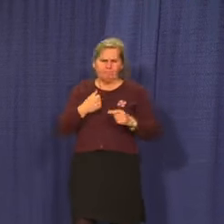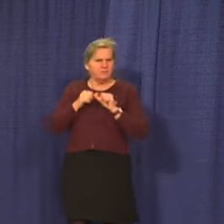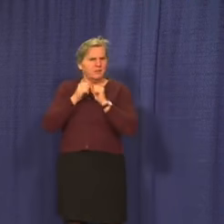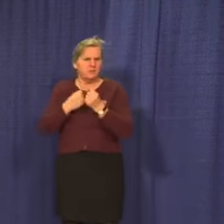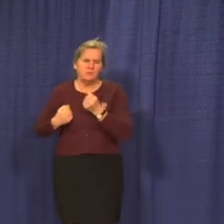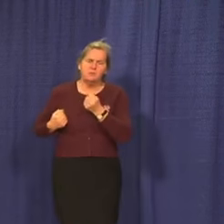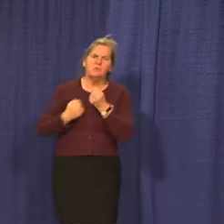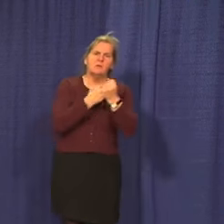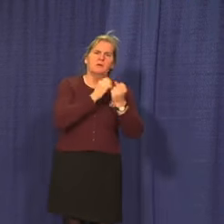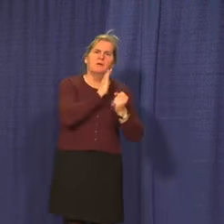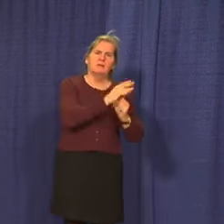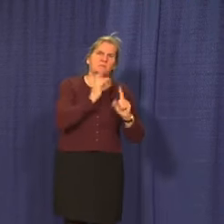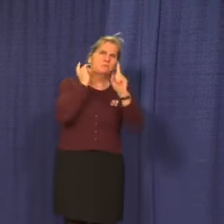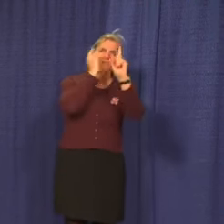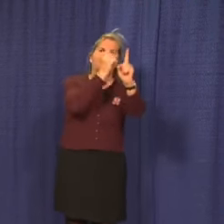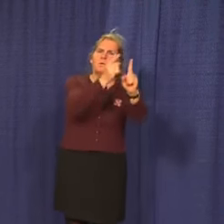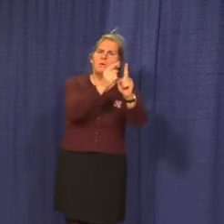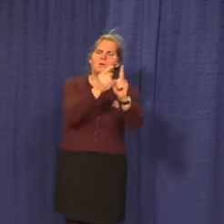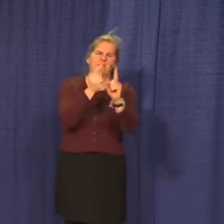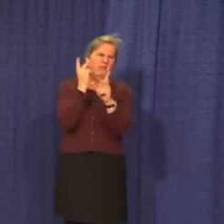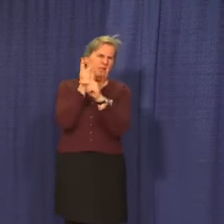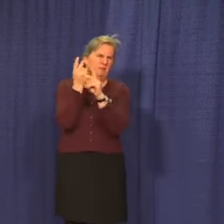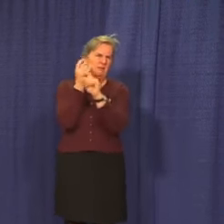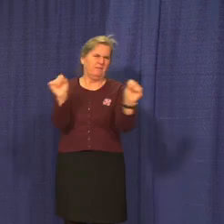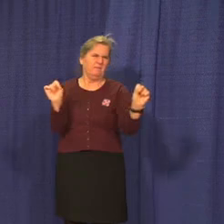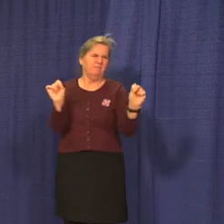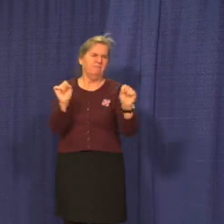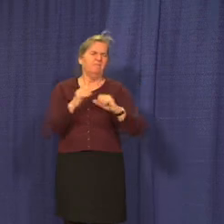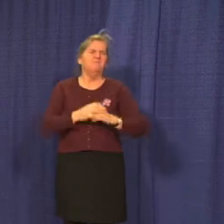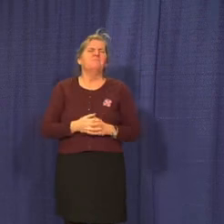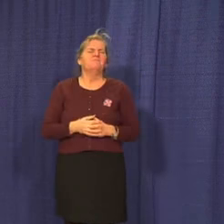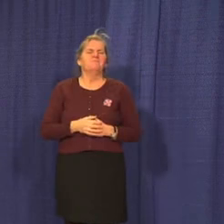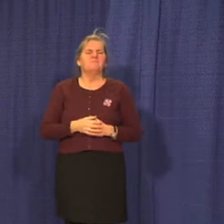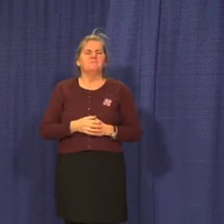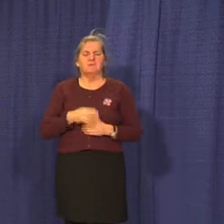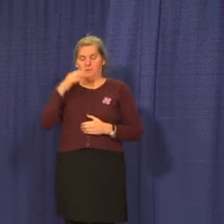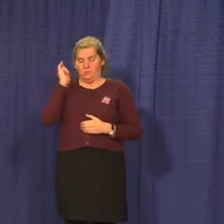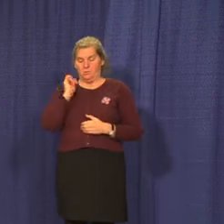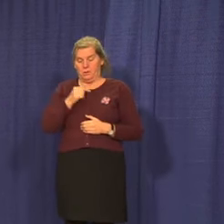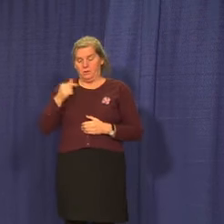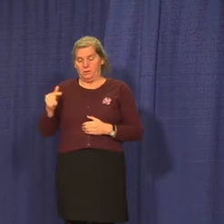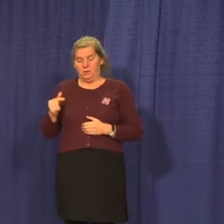DISEASE. AT THIS TIME, OUR GOVERNMENT DOES NOT RECOMMEND NONESSENTIAL